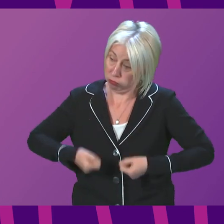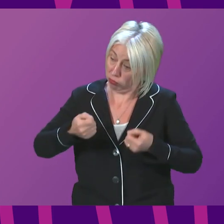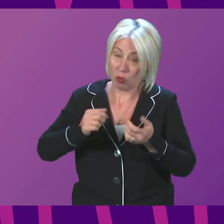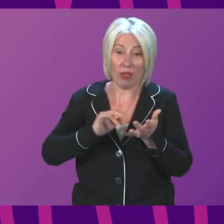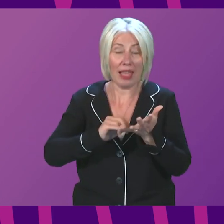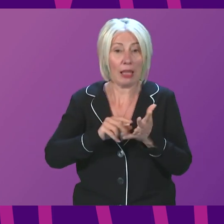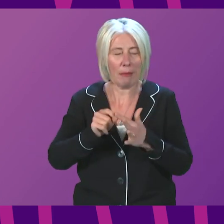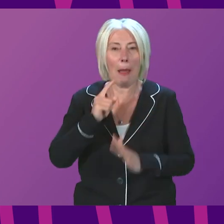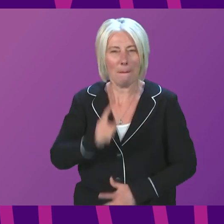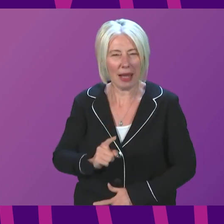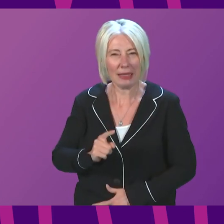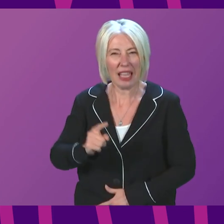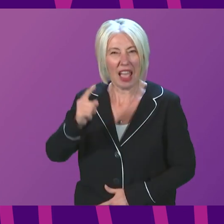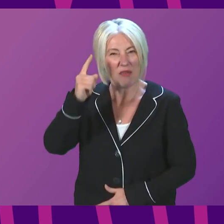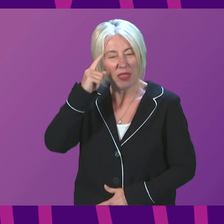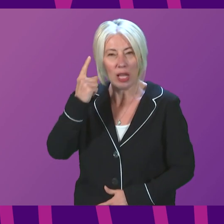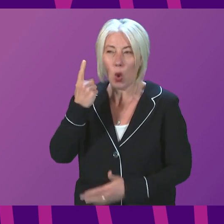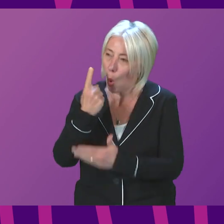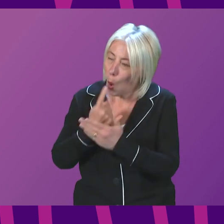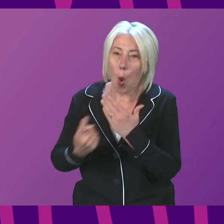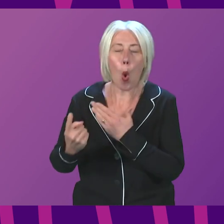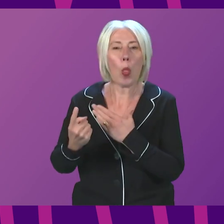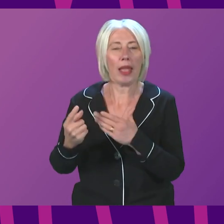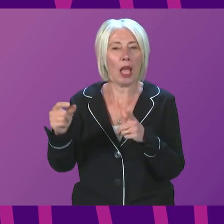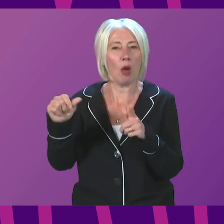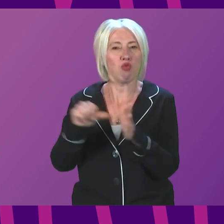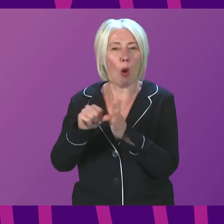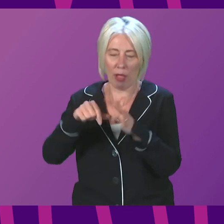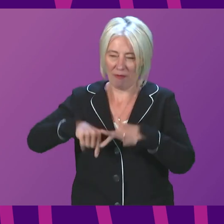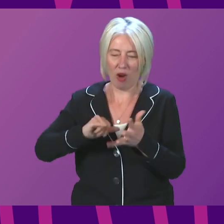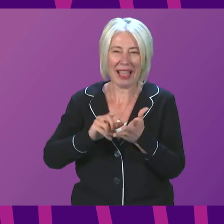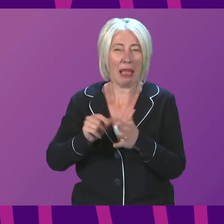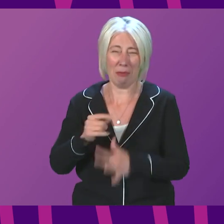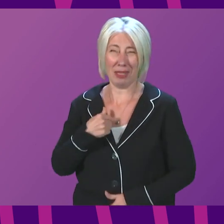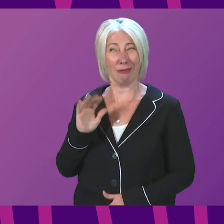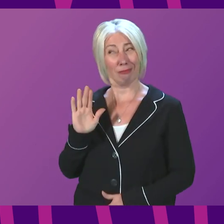is really saying that it is somehow a problem that is unique to the SNP, I would argue that